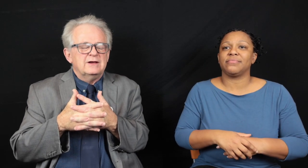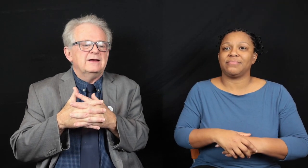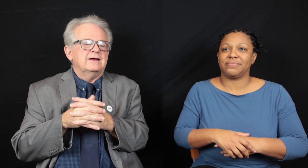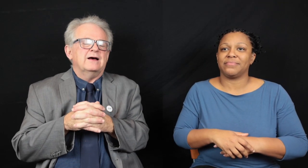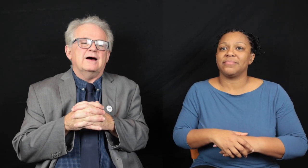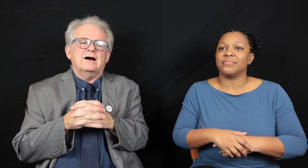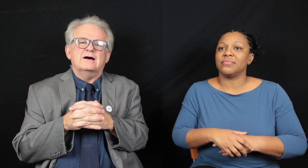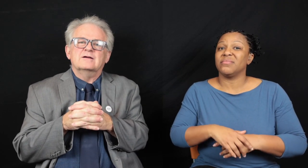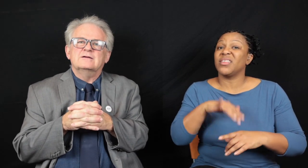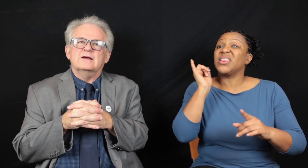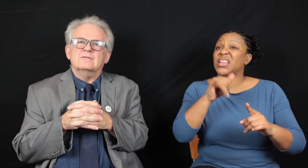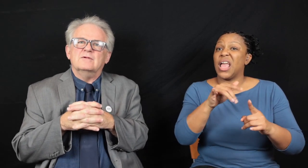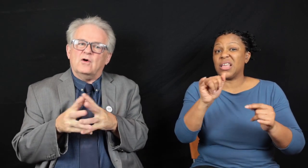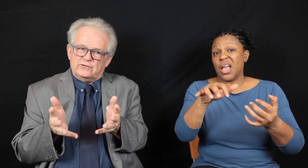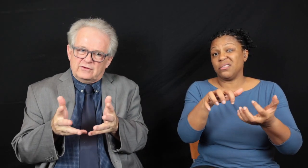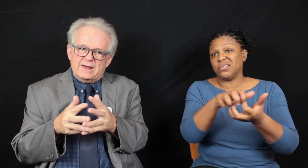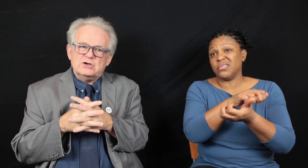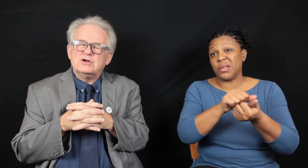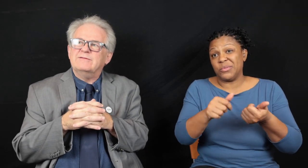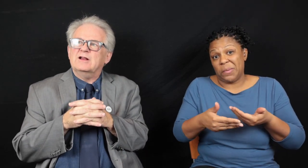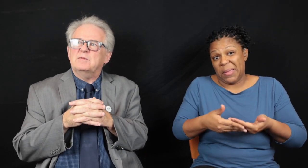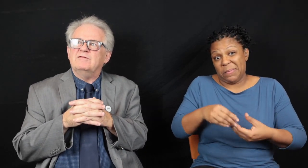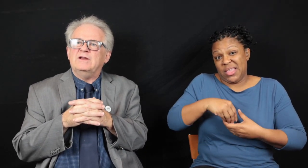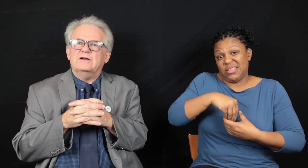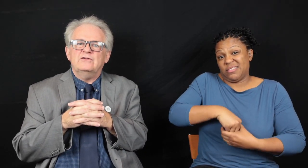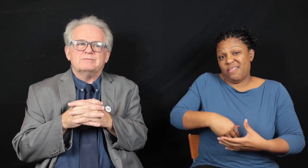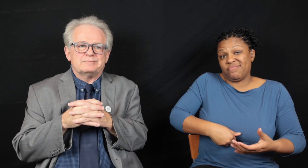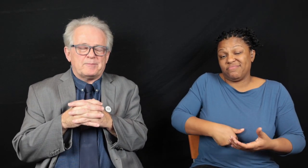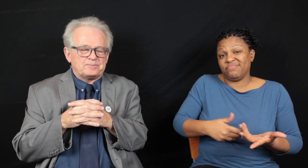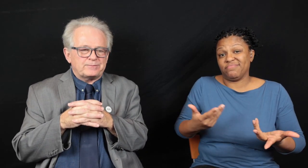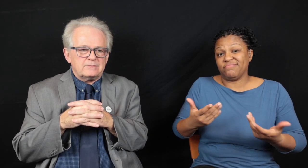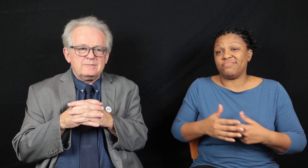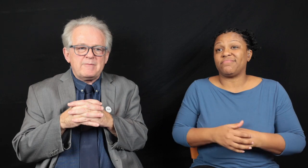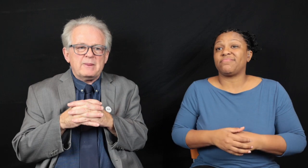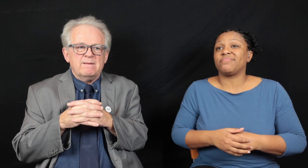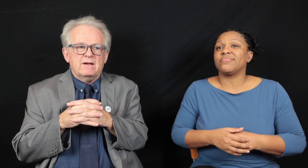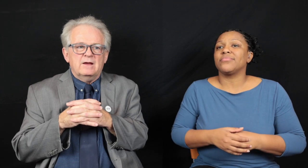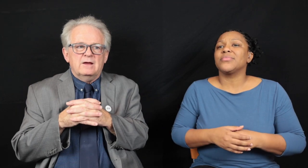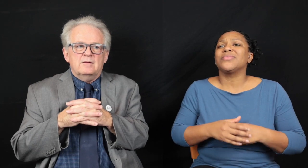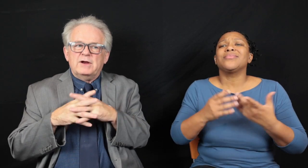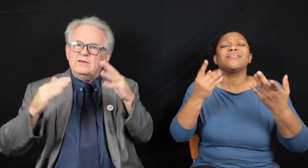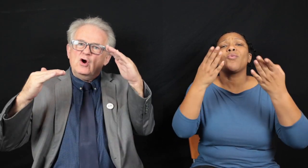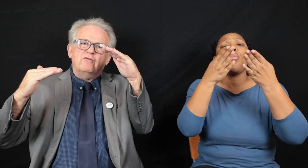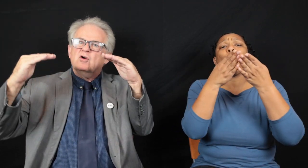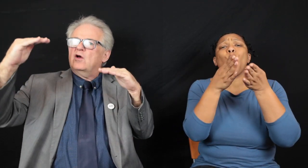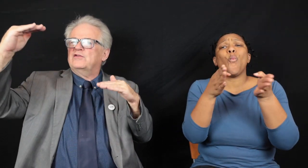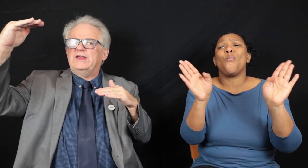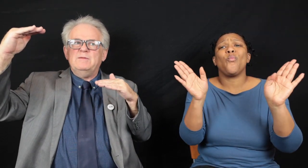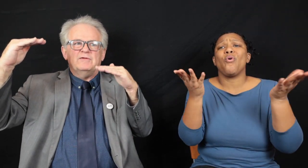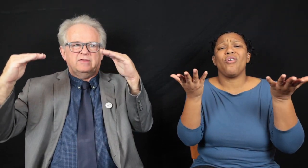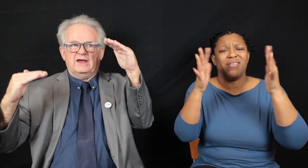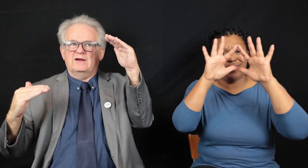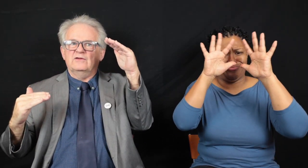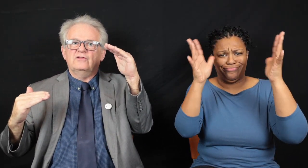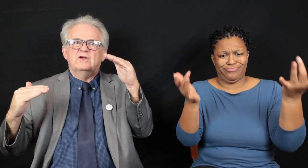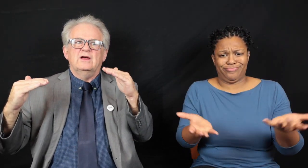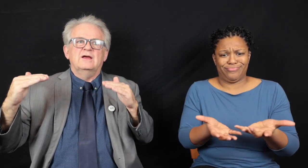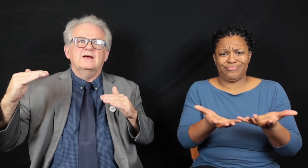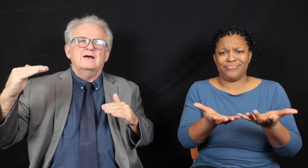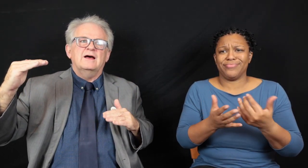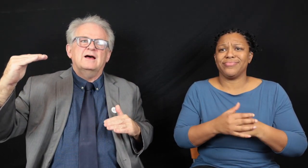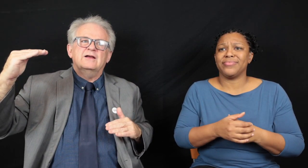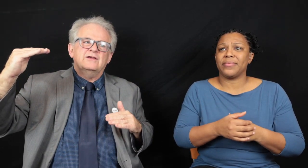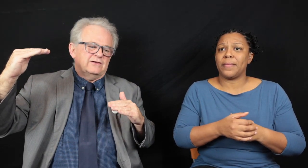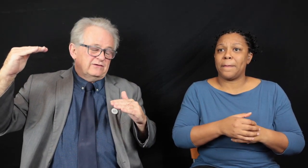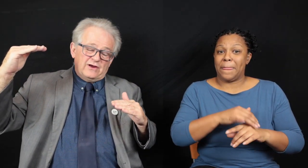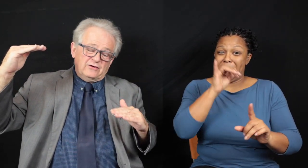which can also damage a developing fetus. But in the overall scheme of things, toxoplasmosis is